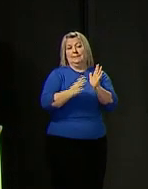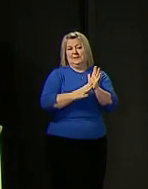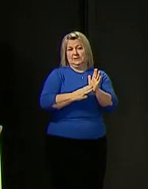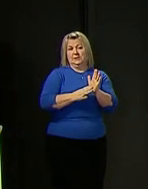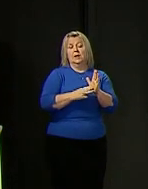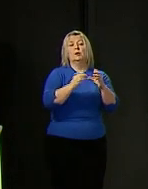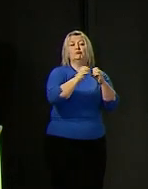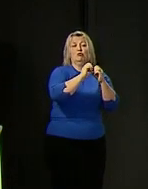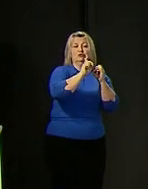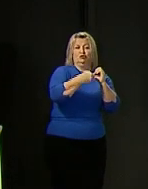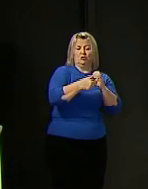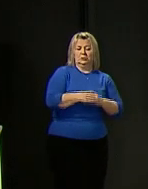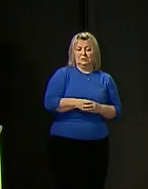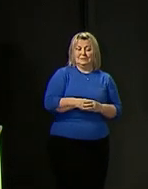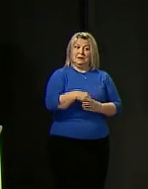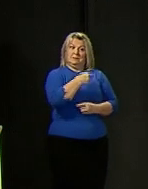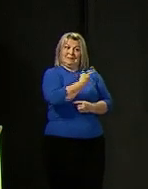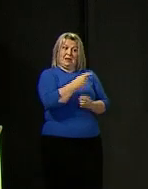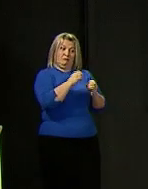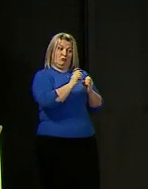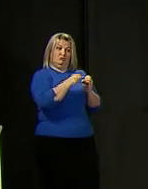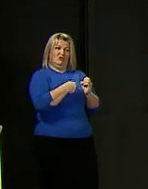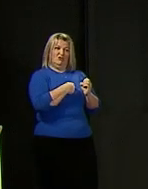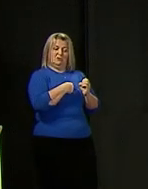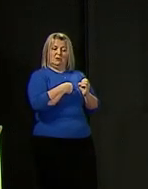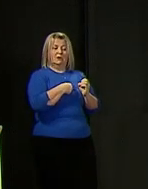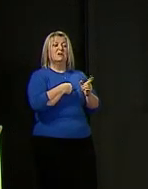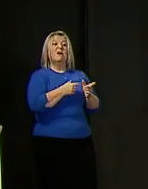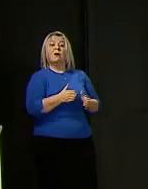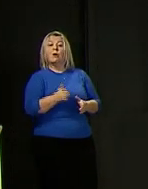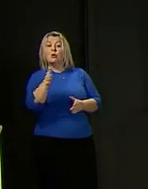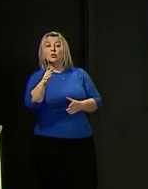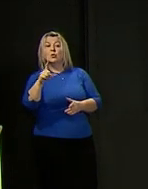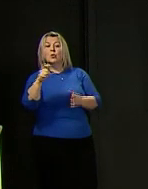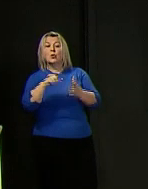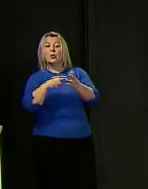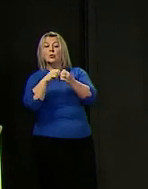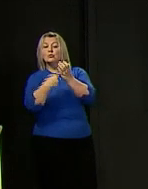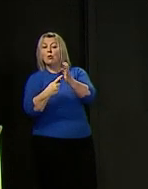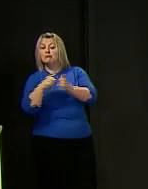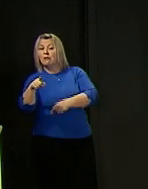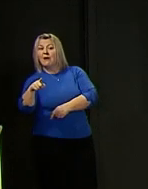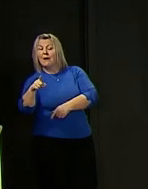to several of the Cobra meetings about the COVID-19 virus earlier on this